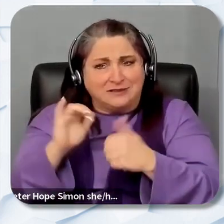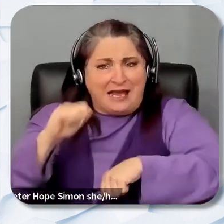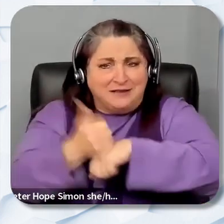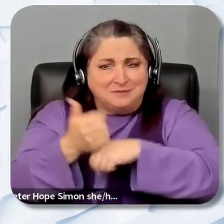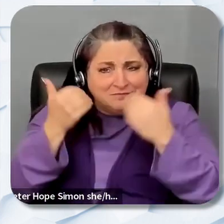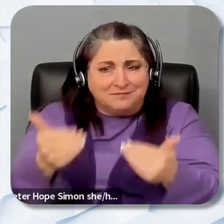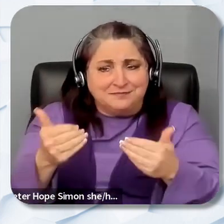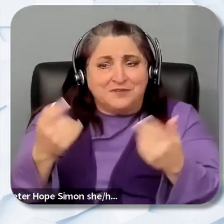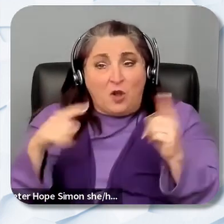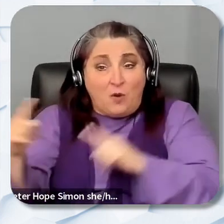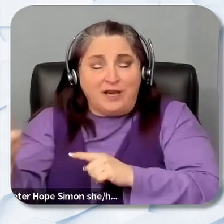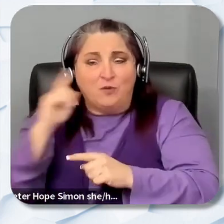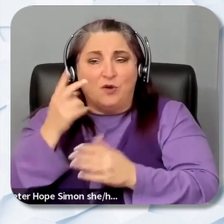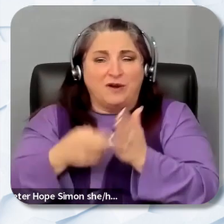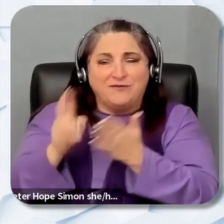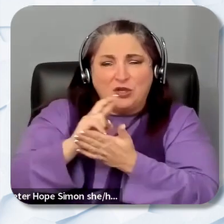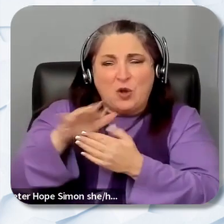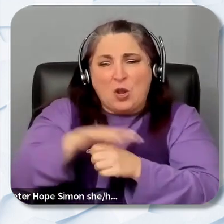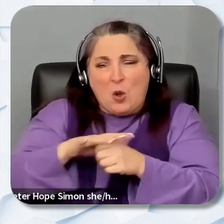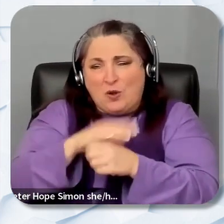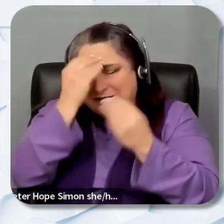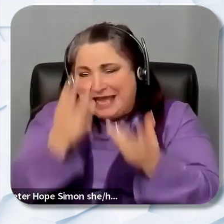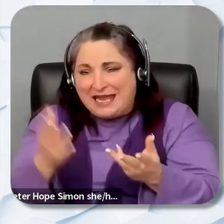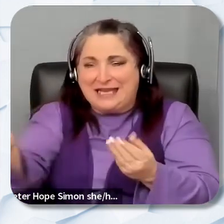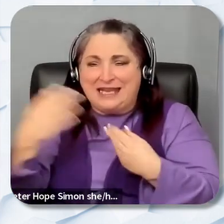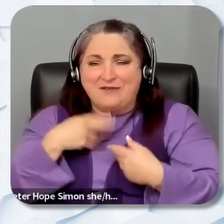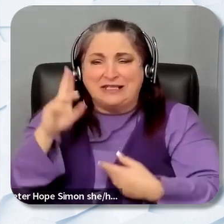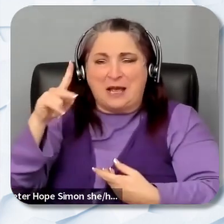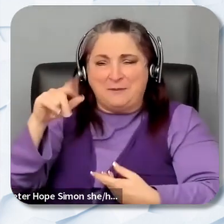local data. You'll provide us updates. We'll review your data, and so we'll be working